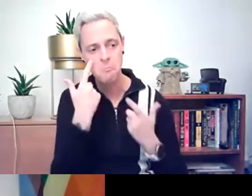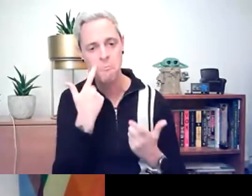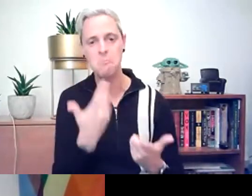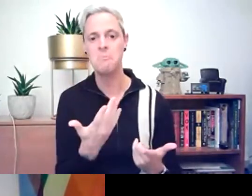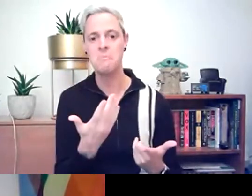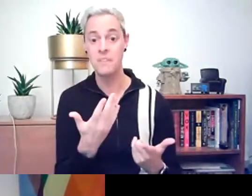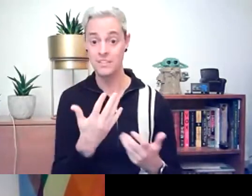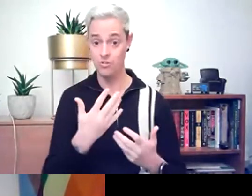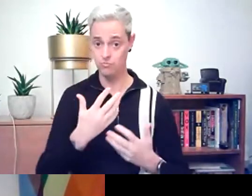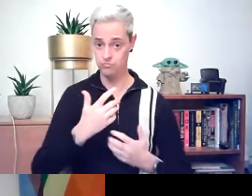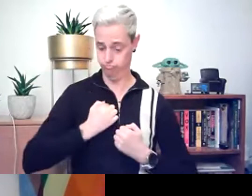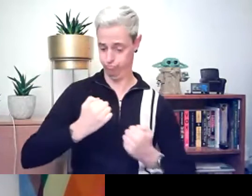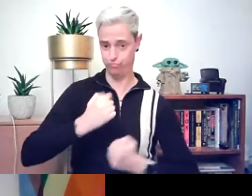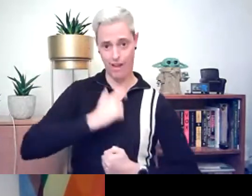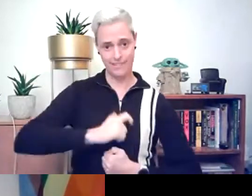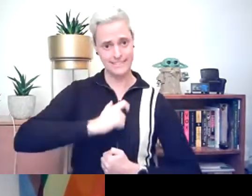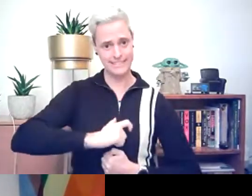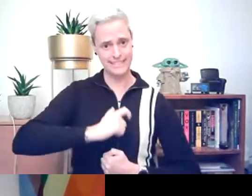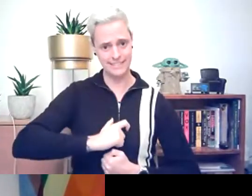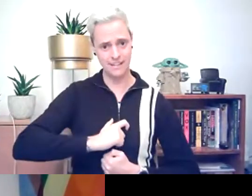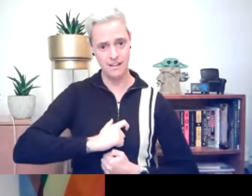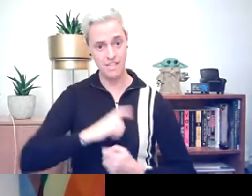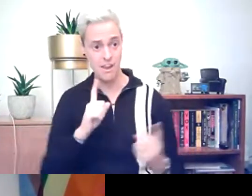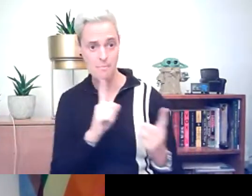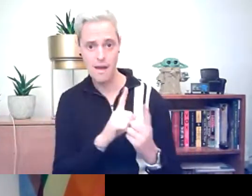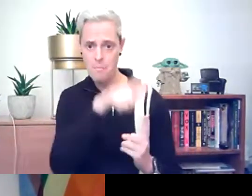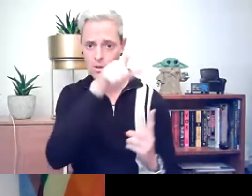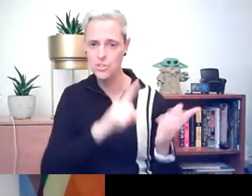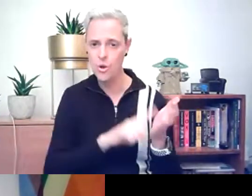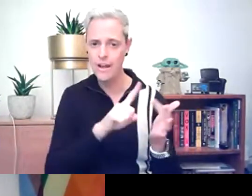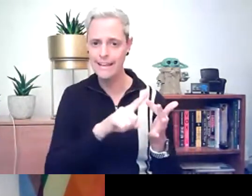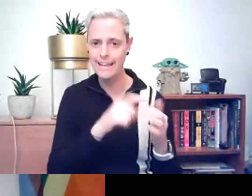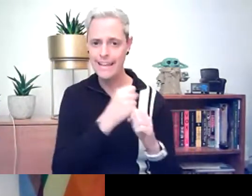18:13:57 So there's all the, there's all the sort of the usual difficulties that people